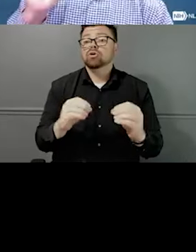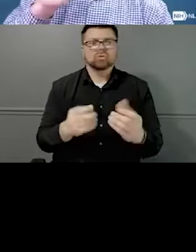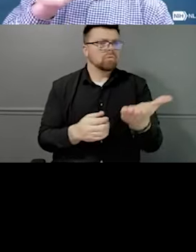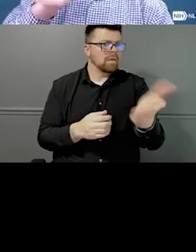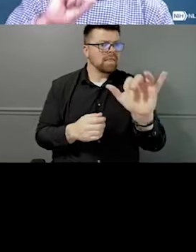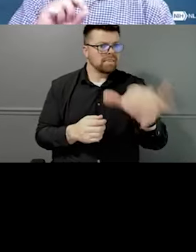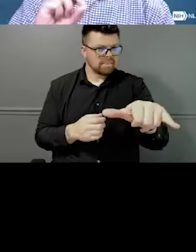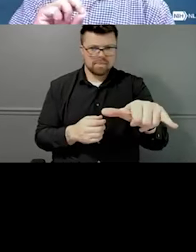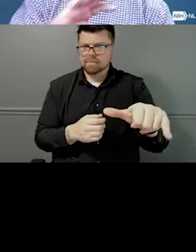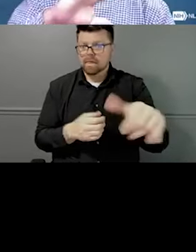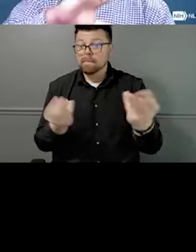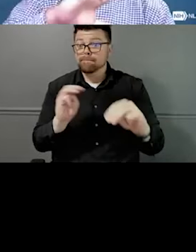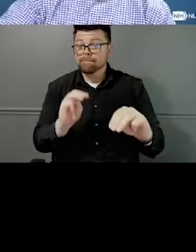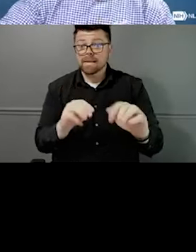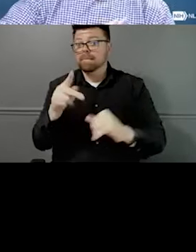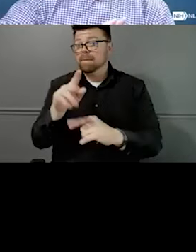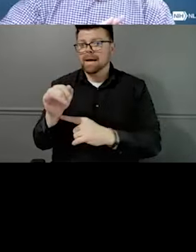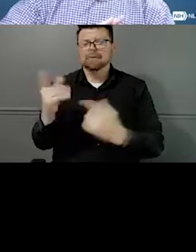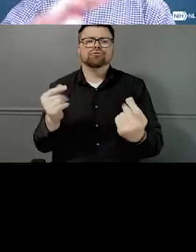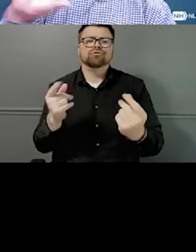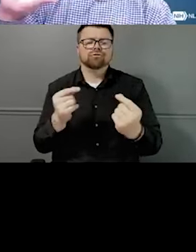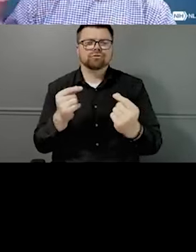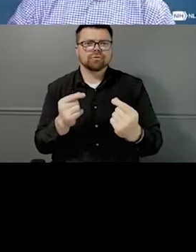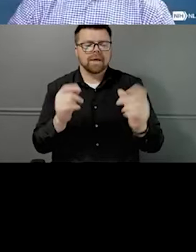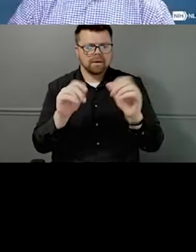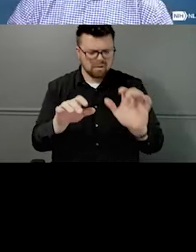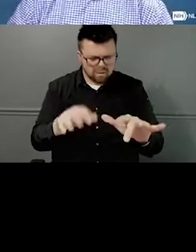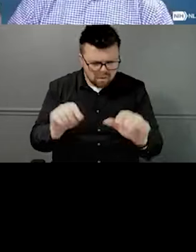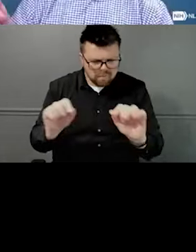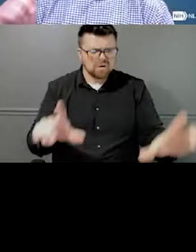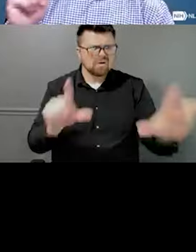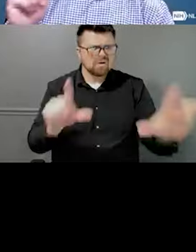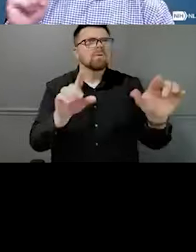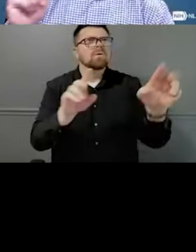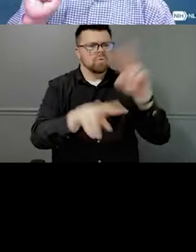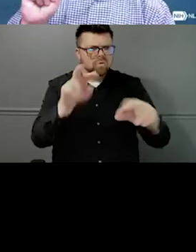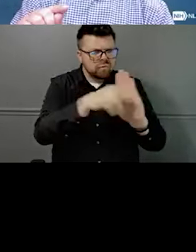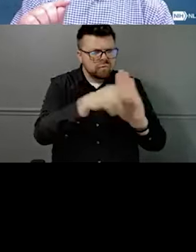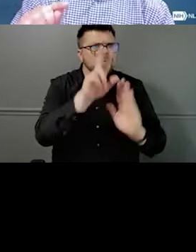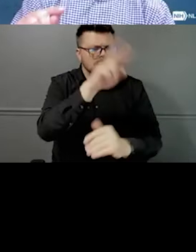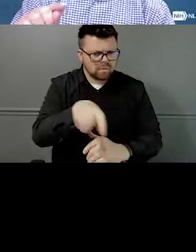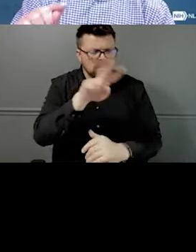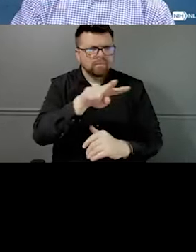that the PI goes in, they review it, they submit a new form, and you'll get a new timestamp